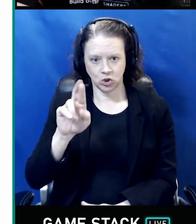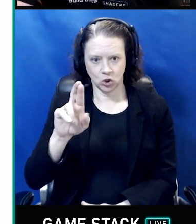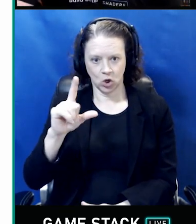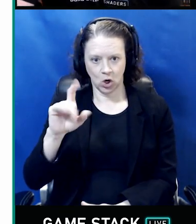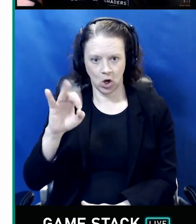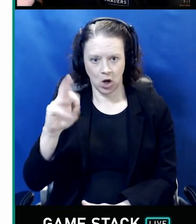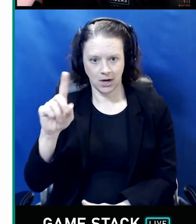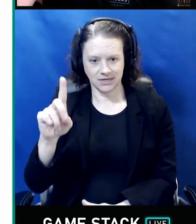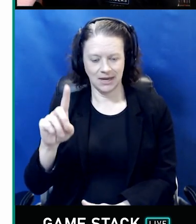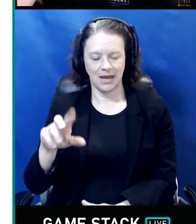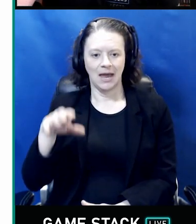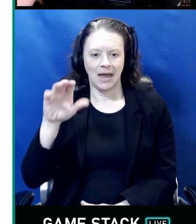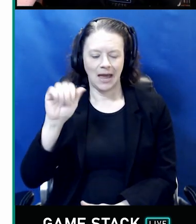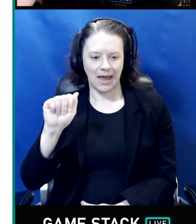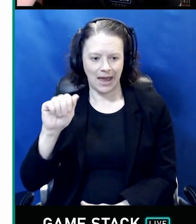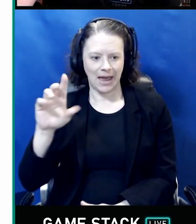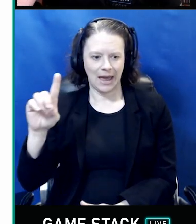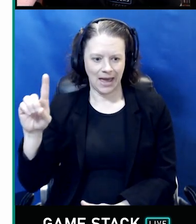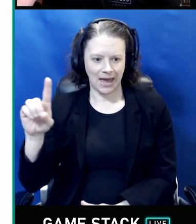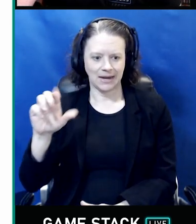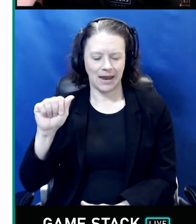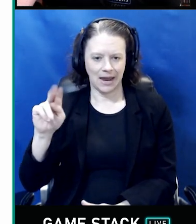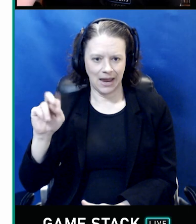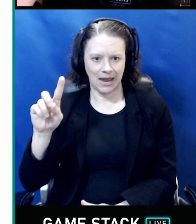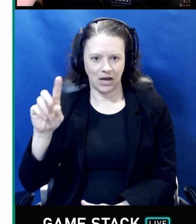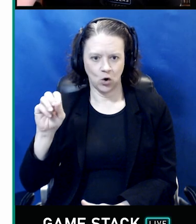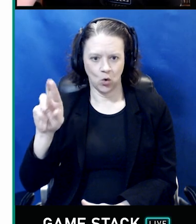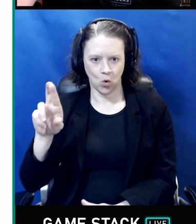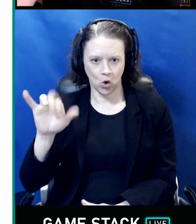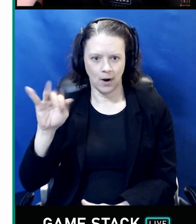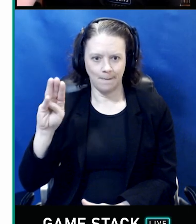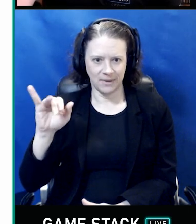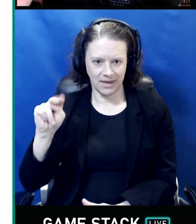Min and Max, and then we have the various InterlockedExchange